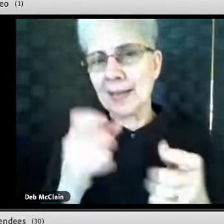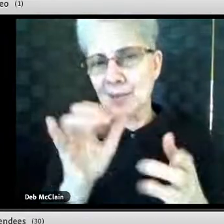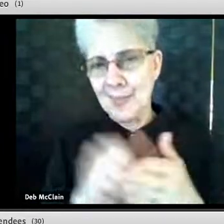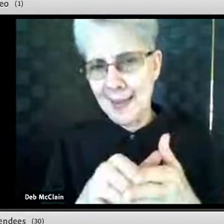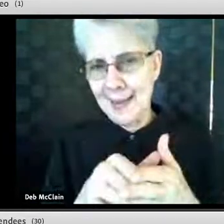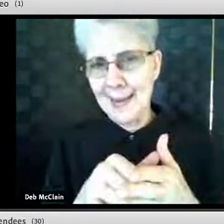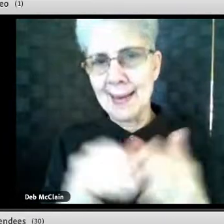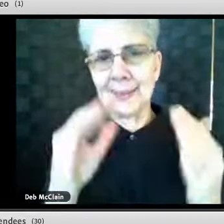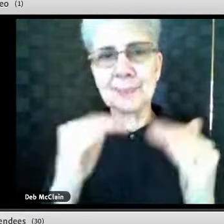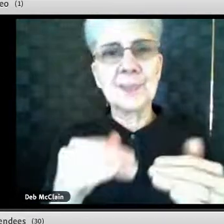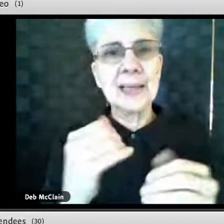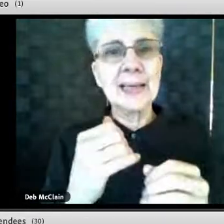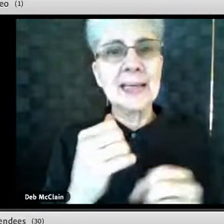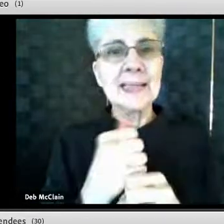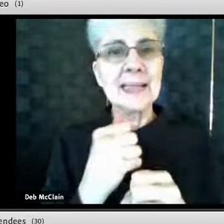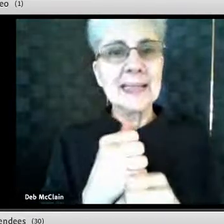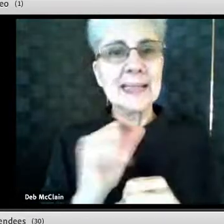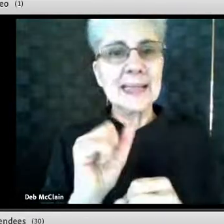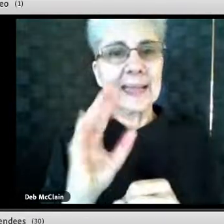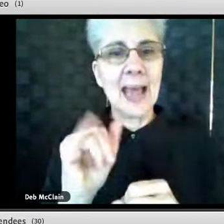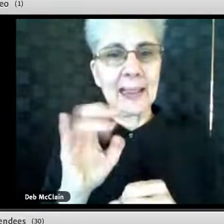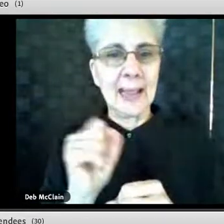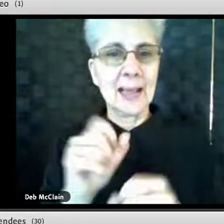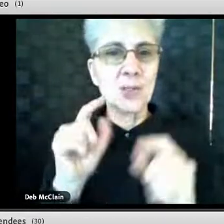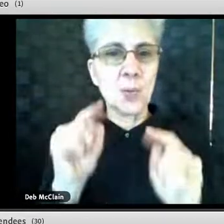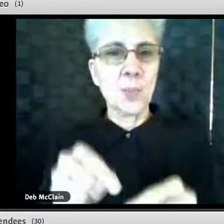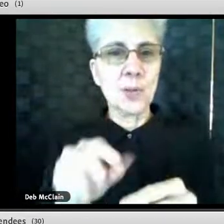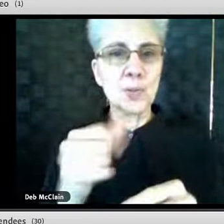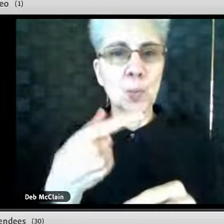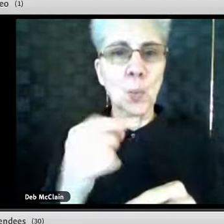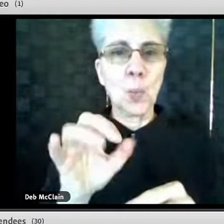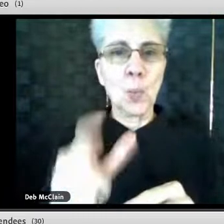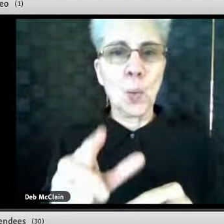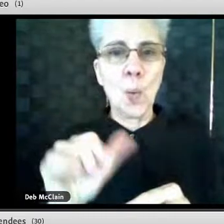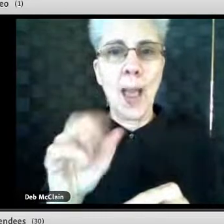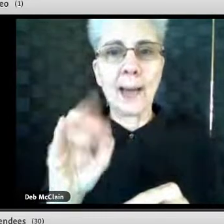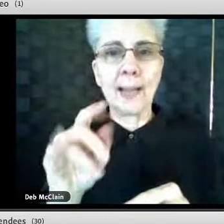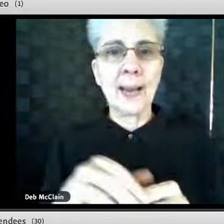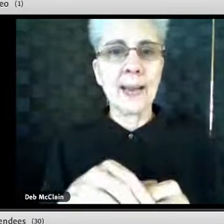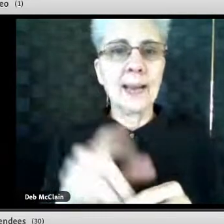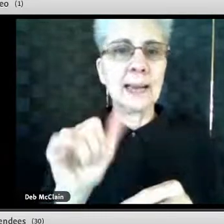that's a really great way to manage that. Statistics and analytics, of course, Google Analytics,